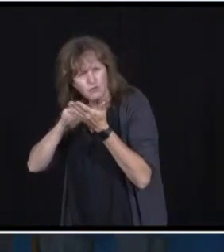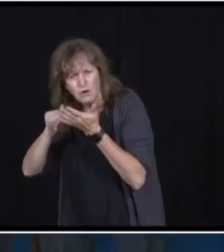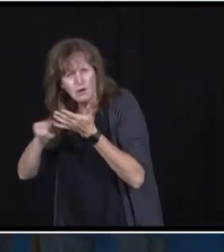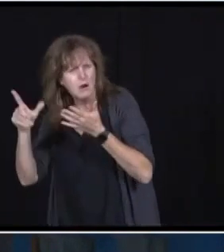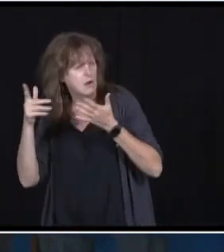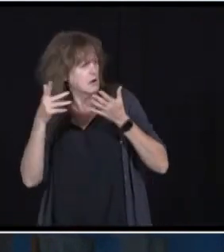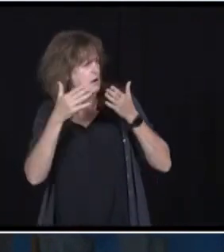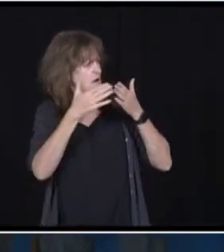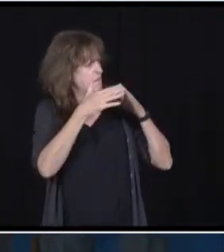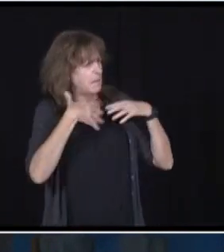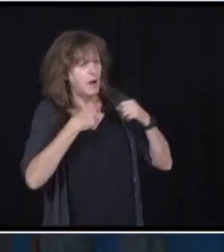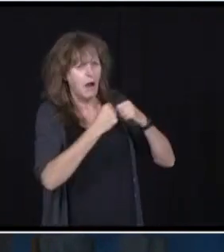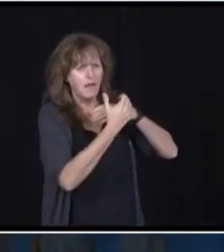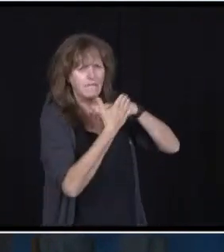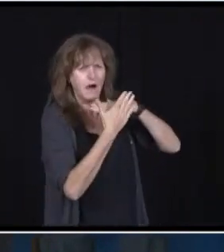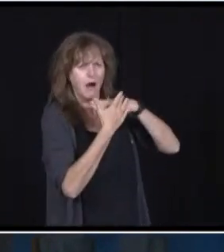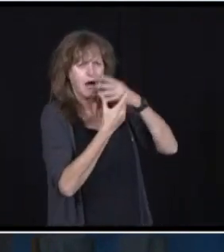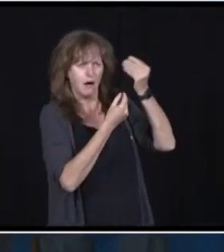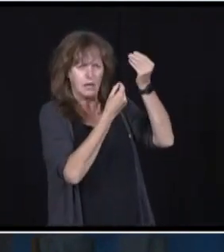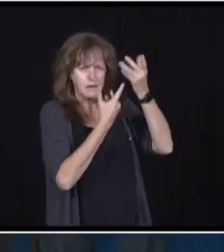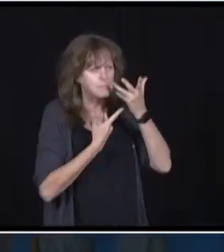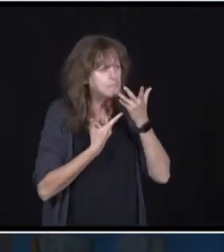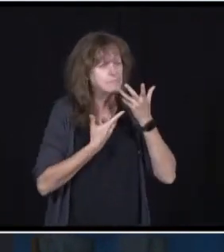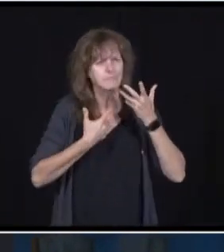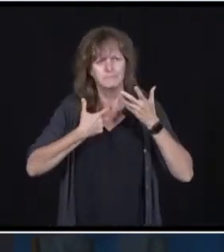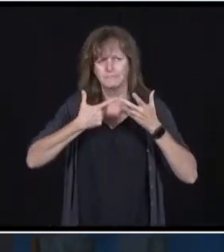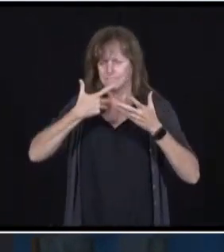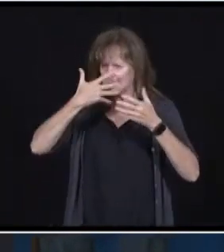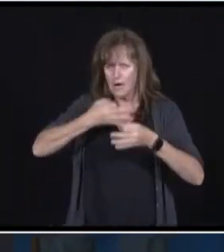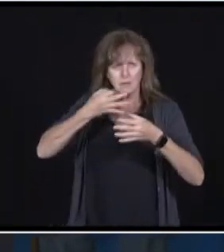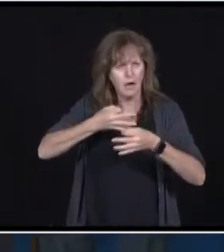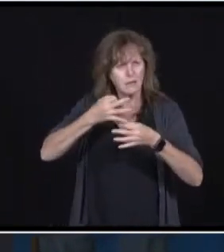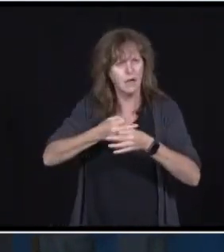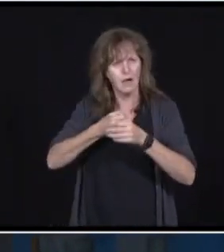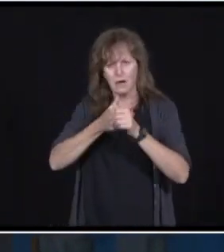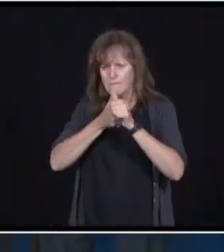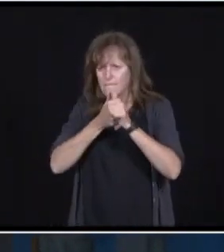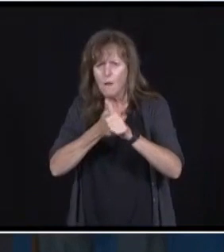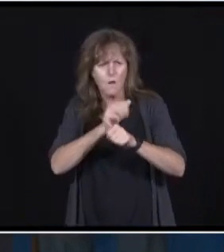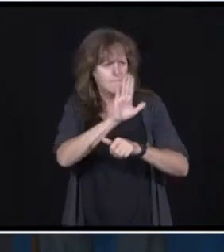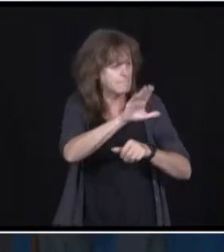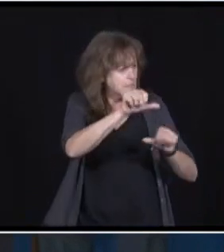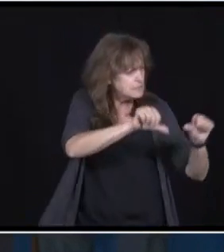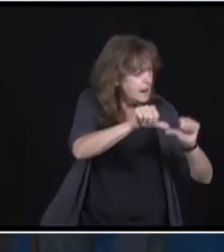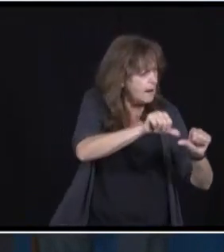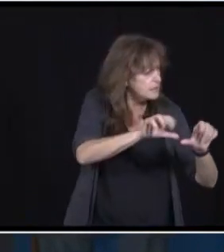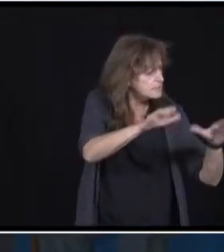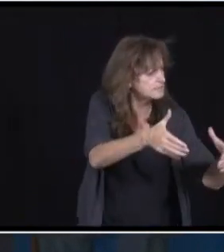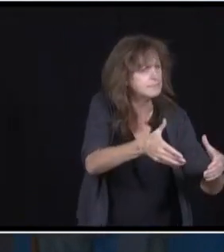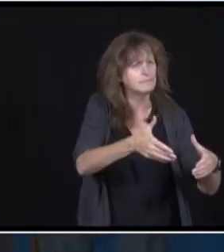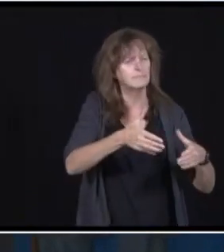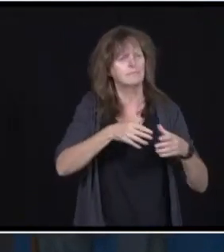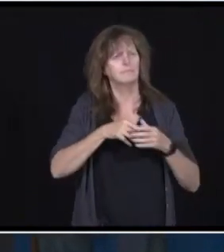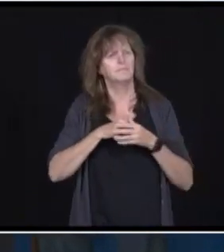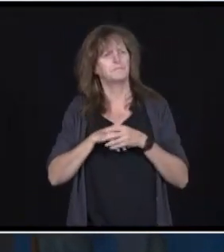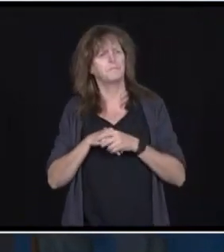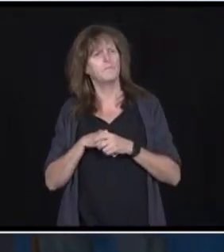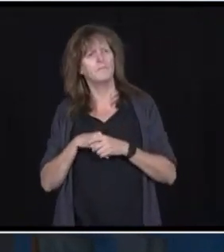closely and make decisions based on public health advice and the science available. And the people of Ontario see the same data I do every